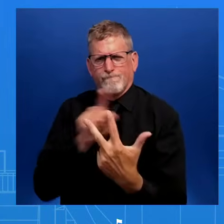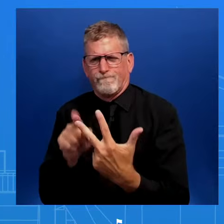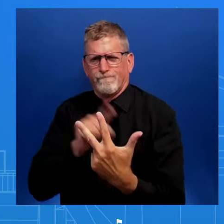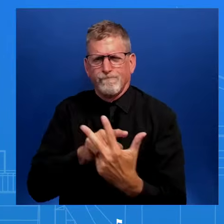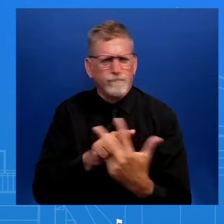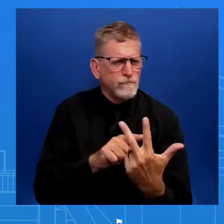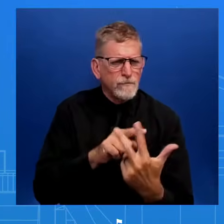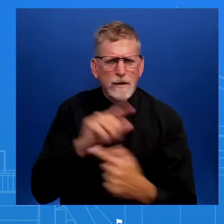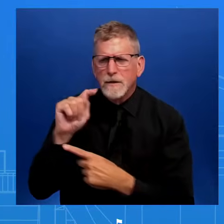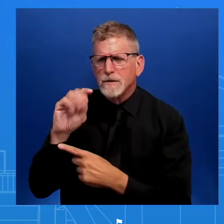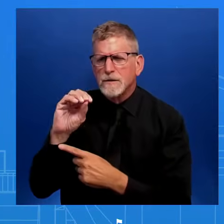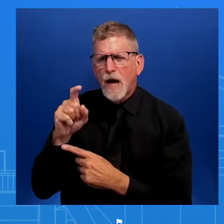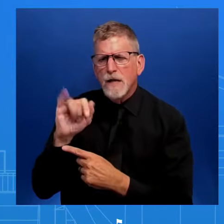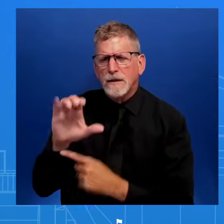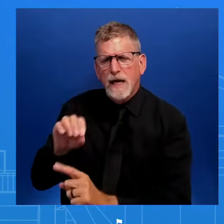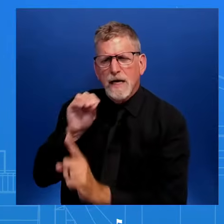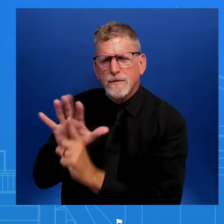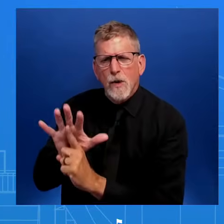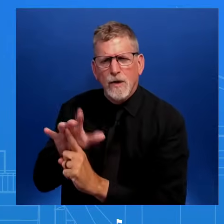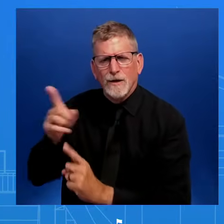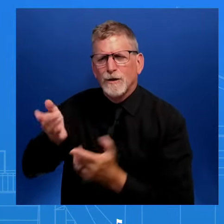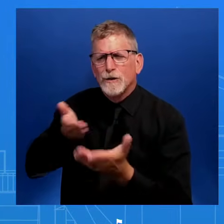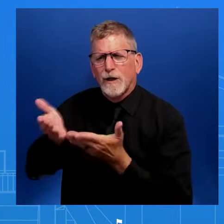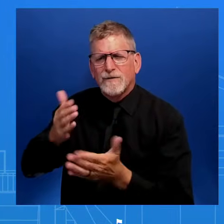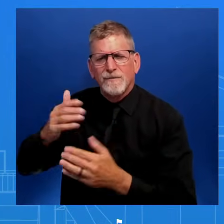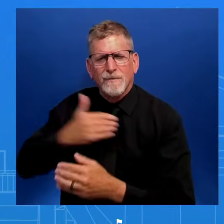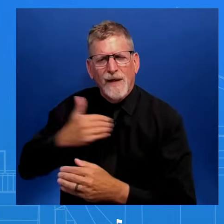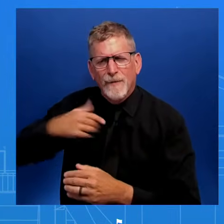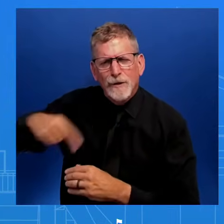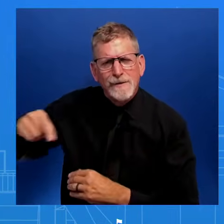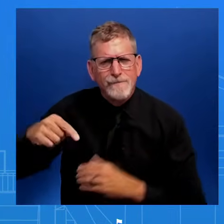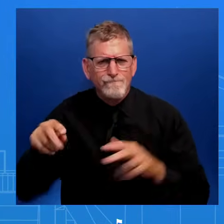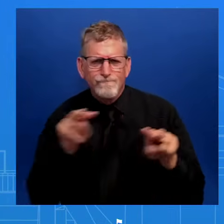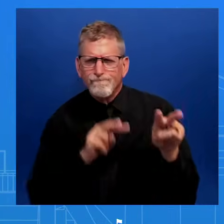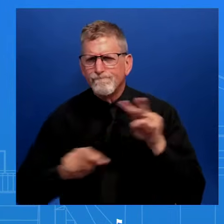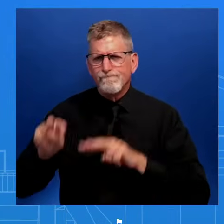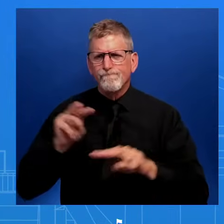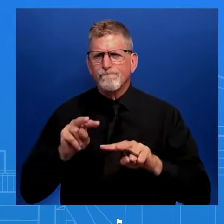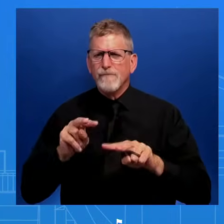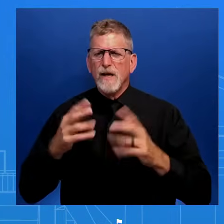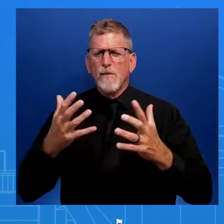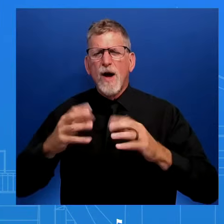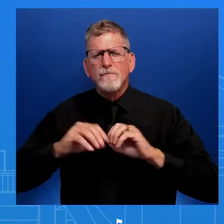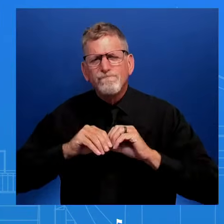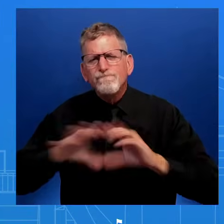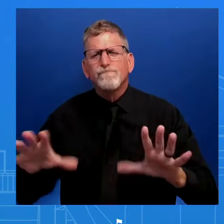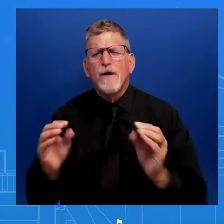as well as Russia's attacks on Ukraine's grain shortage and transportation infrastructure, have caused, as you know,